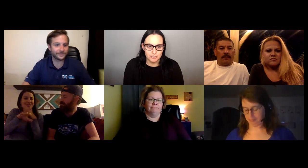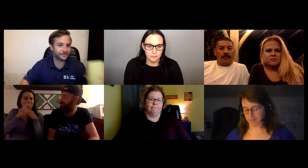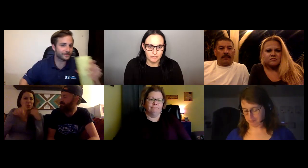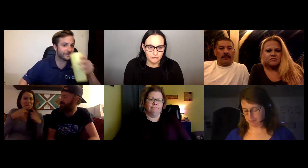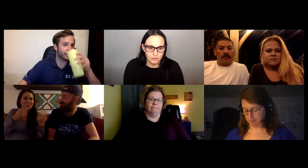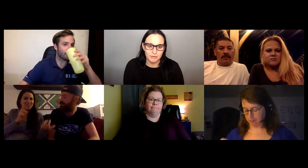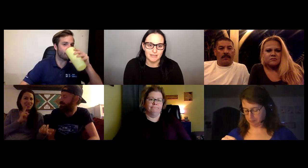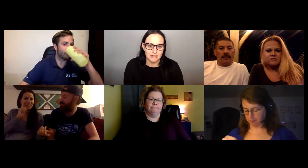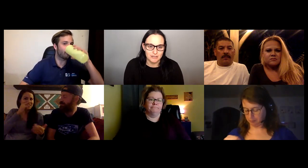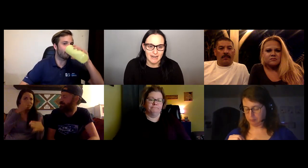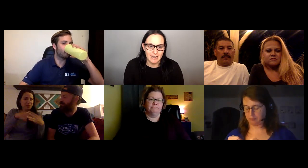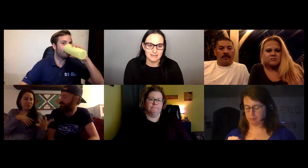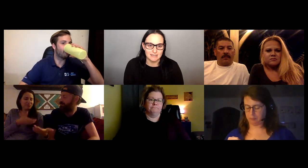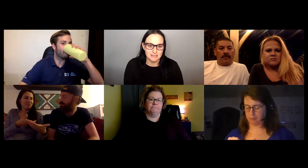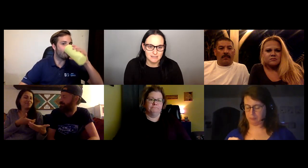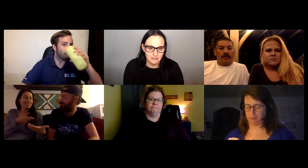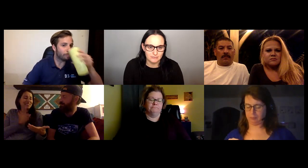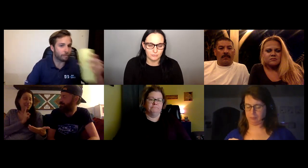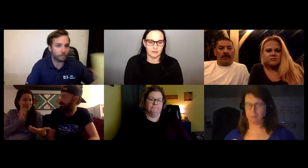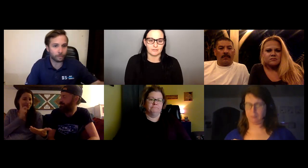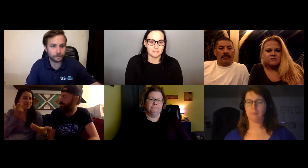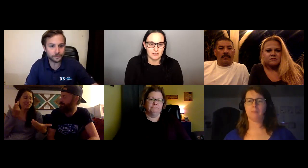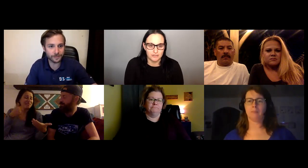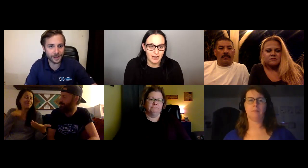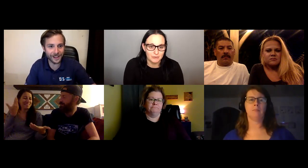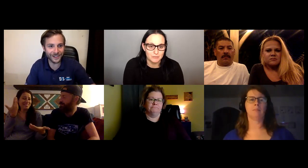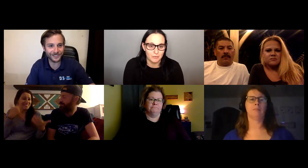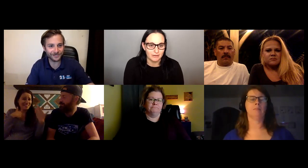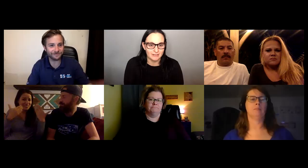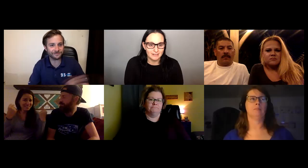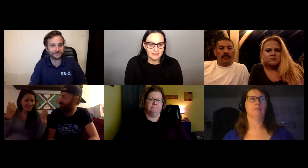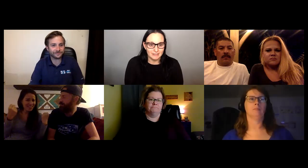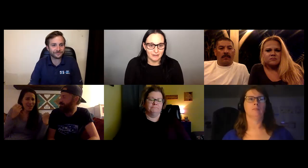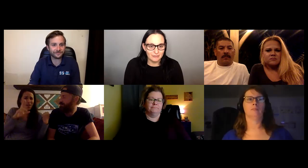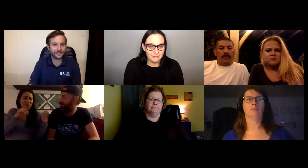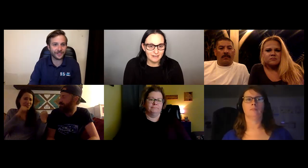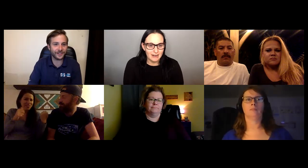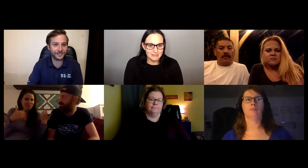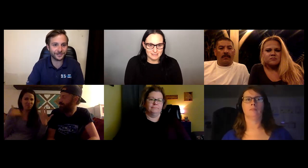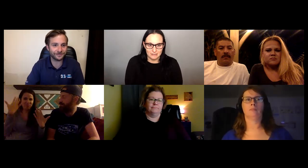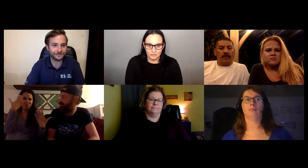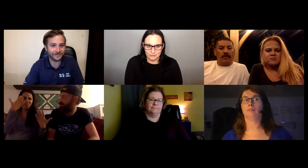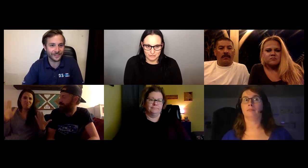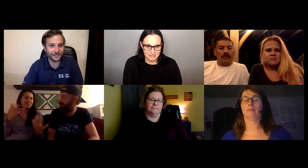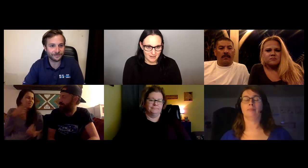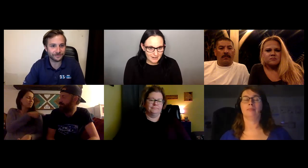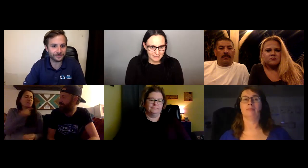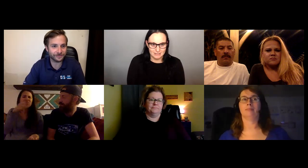with full communication access if whenever a deaf child was born you know